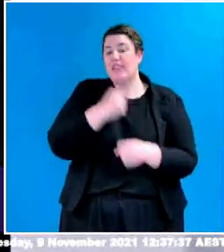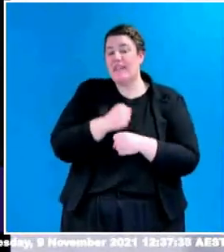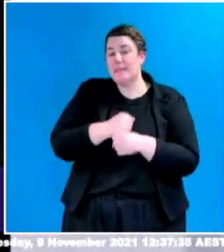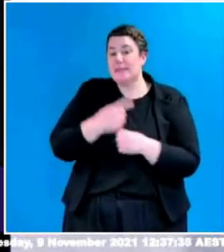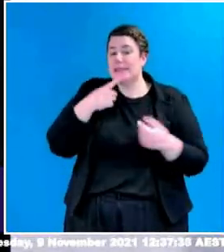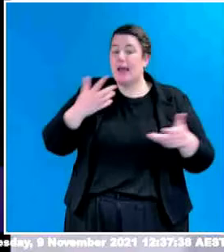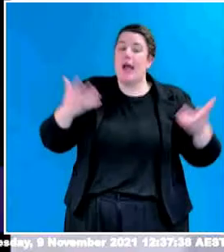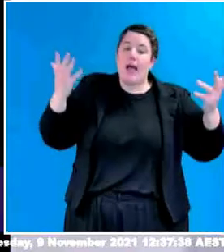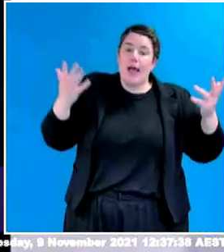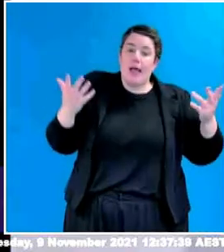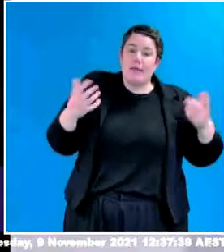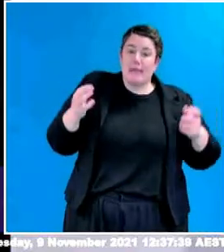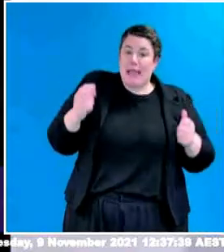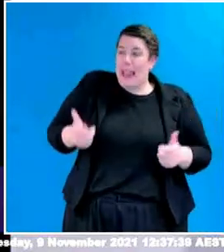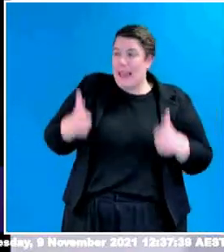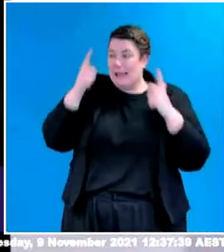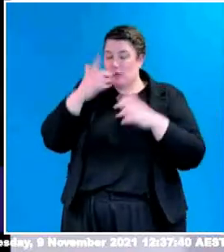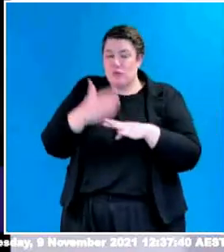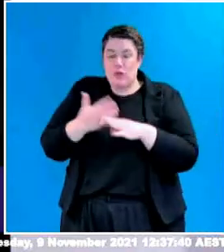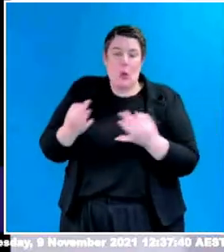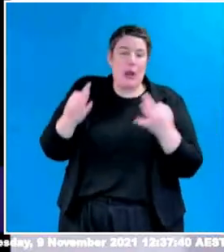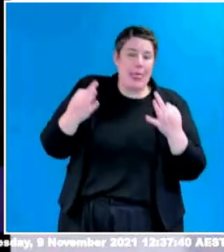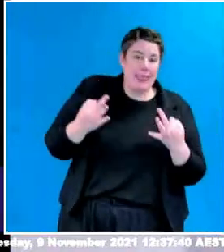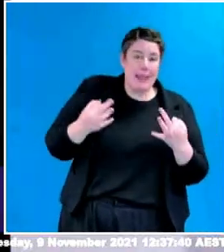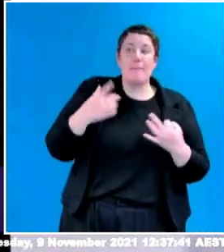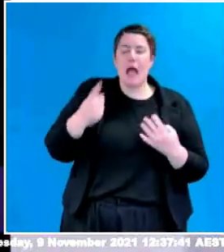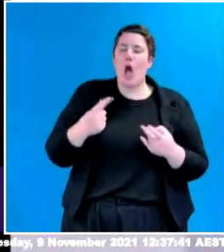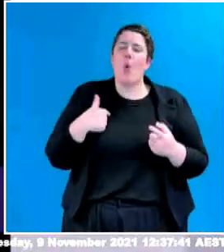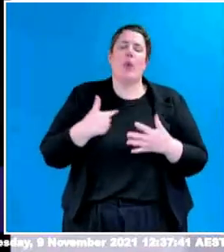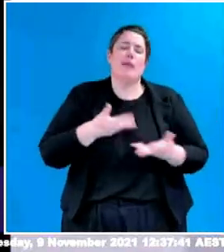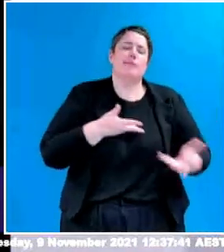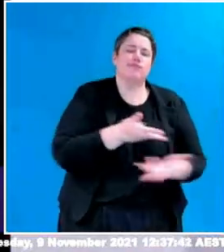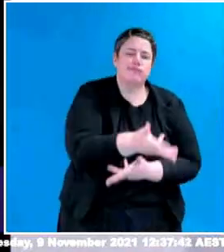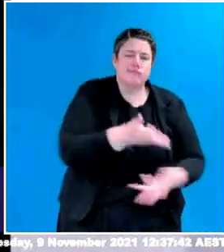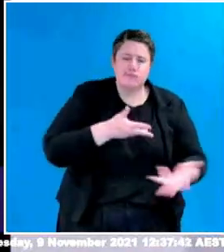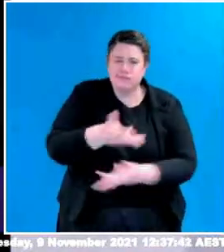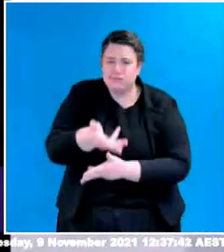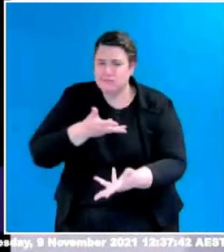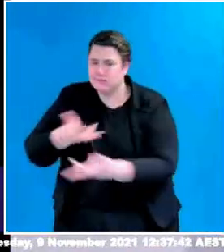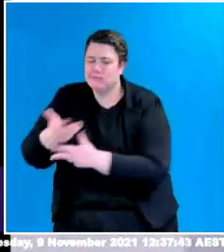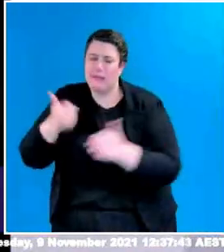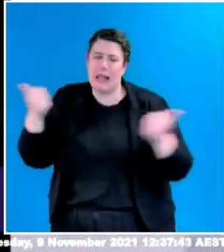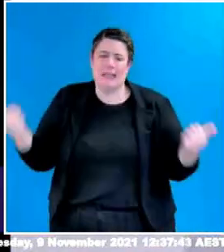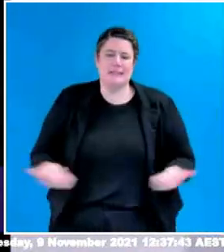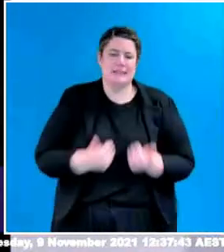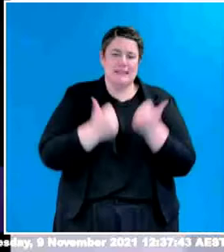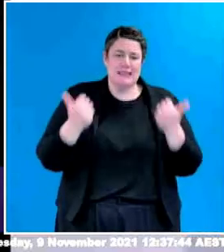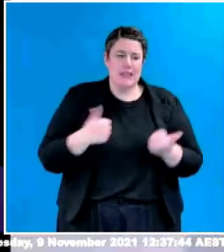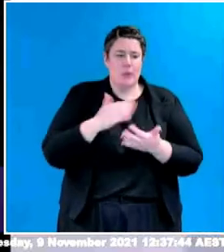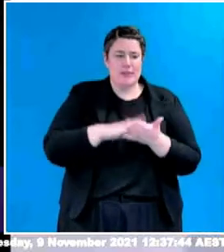these leadership roles but we do have a lot of consultation and we set up forums